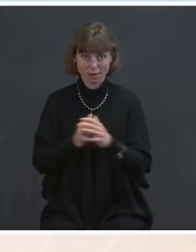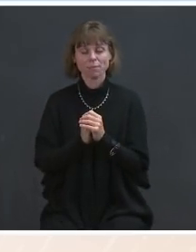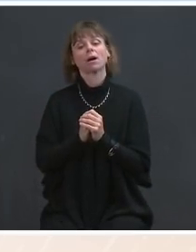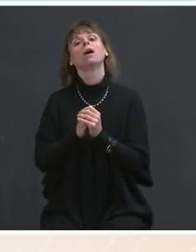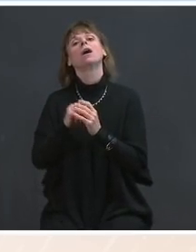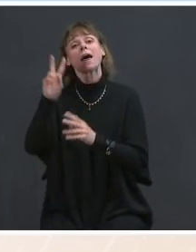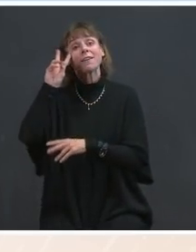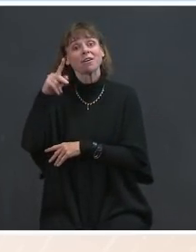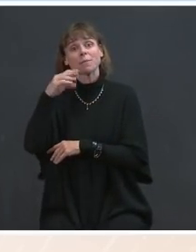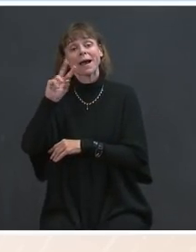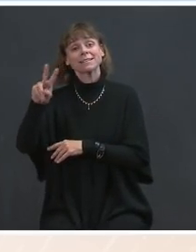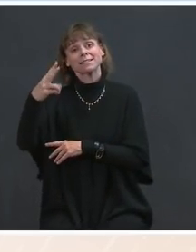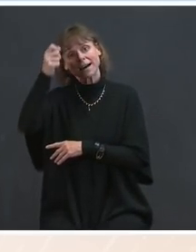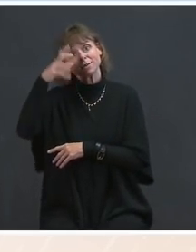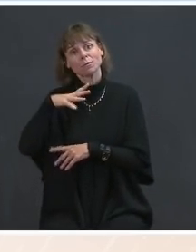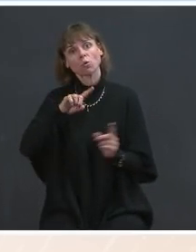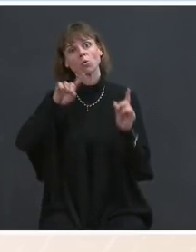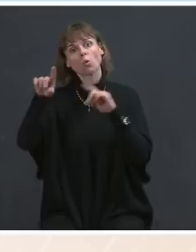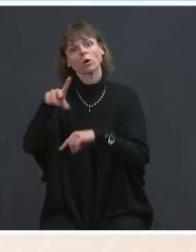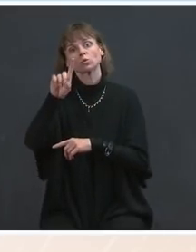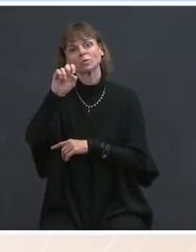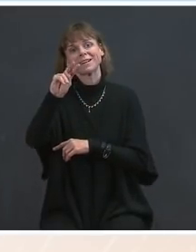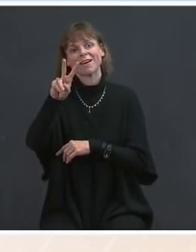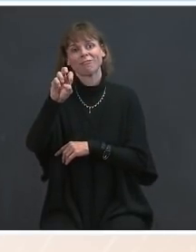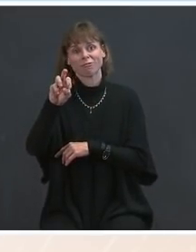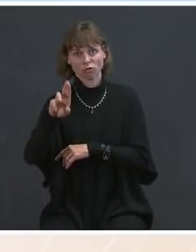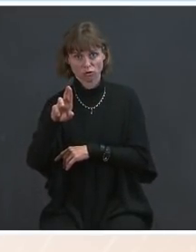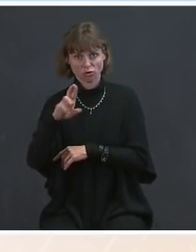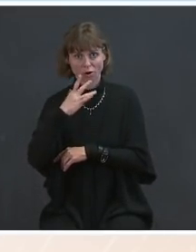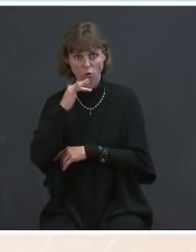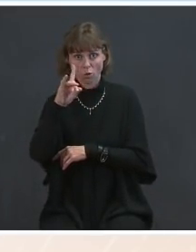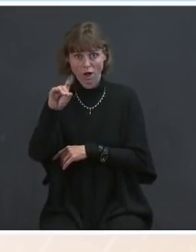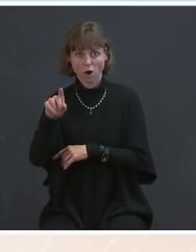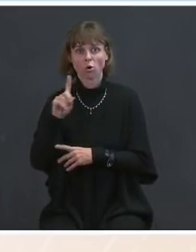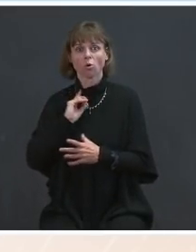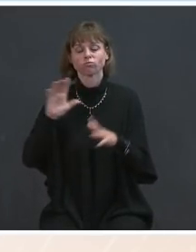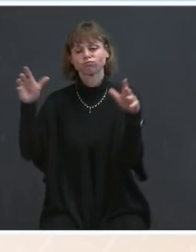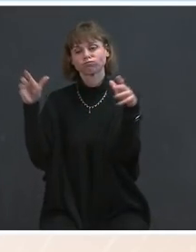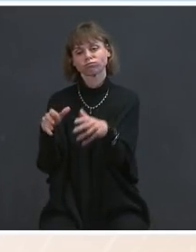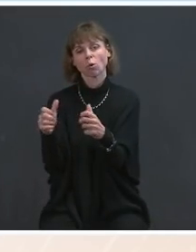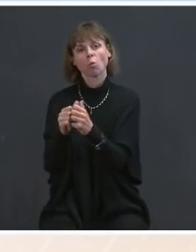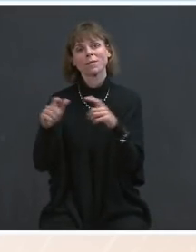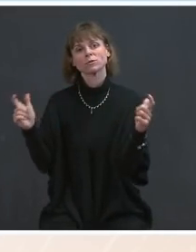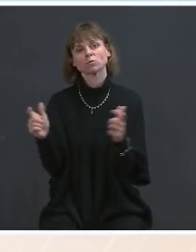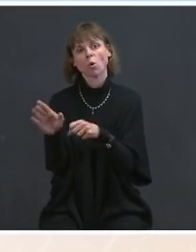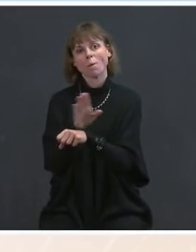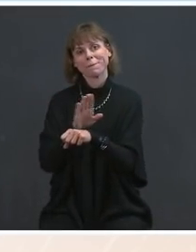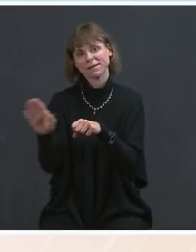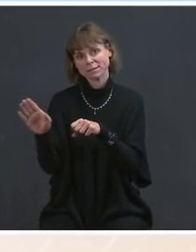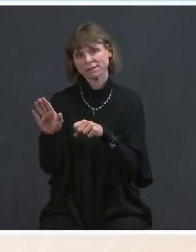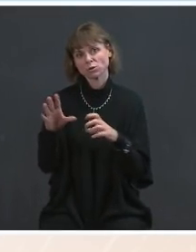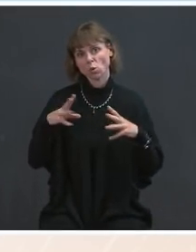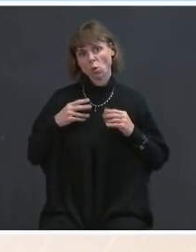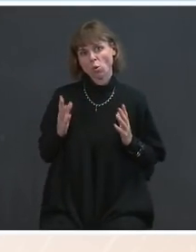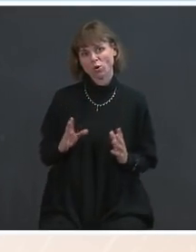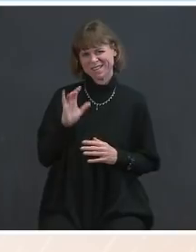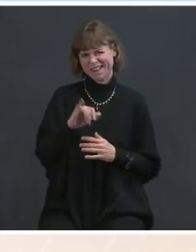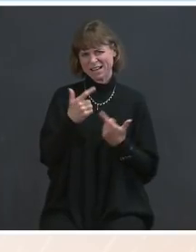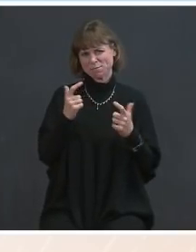also meeting with small-business owners. That will be a big piece we're highlighting tomorrow. On Wednesday, the First Lady will travel to Concord,